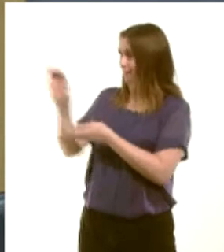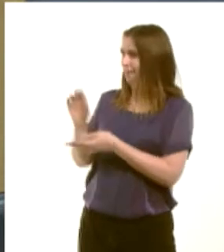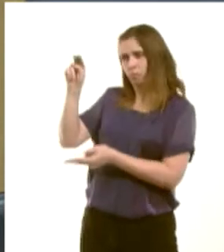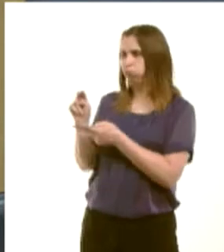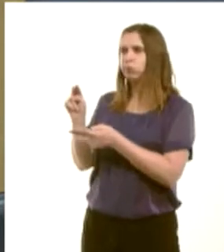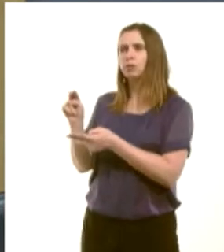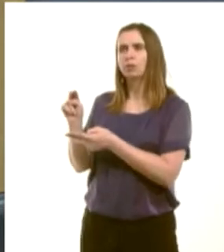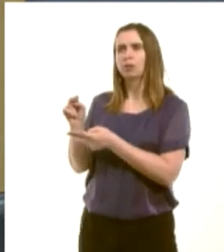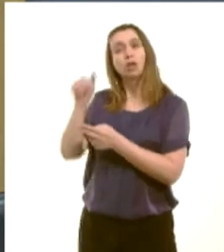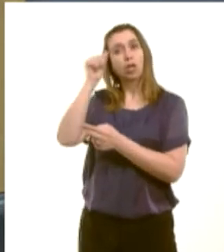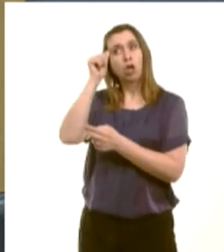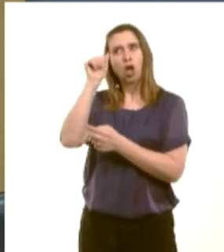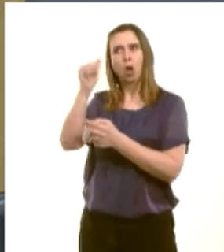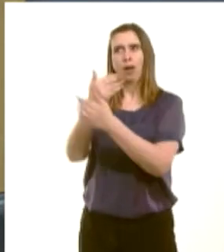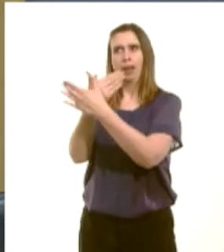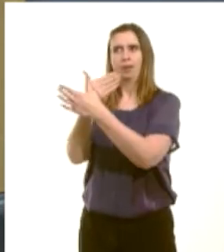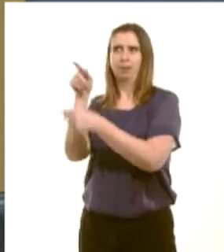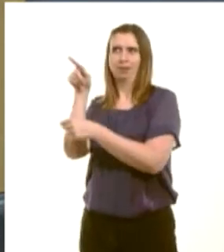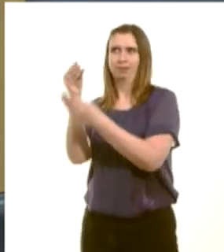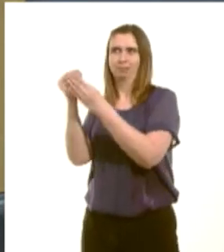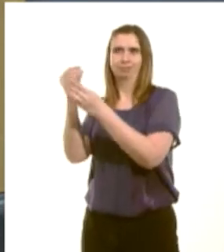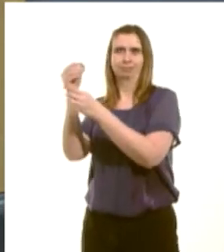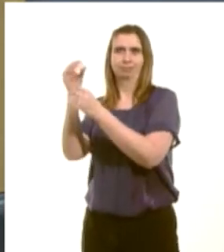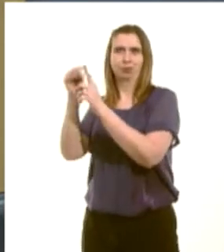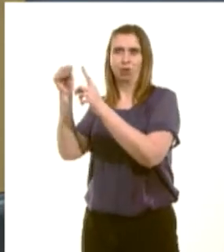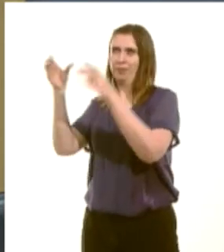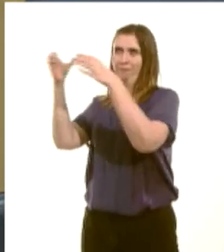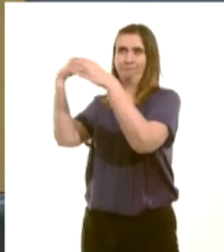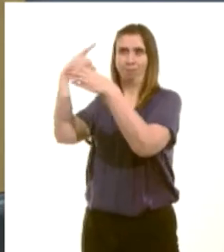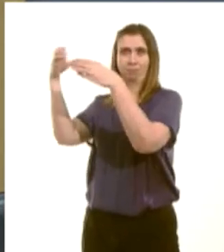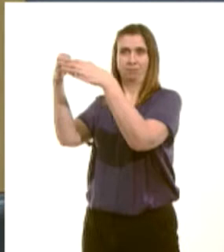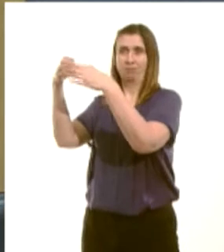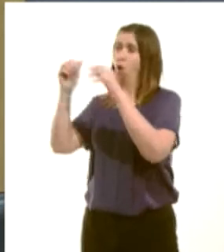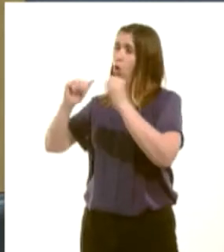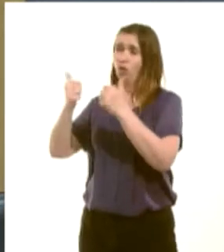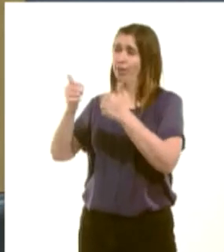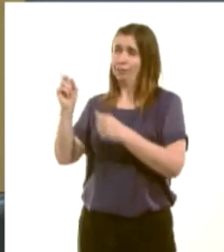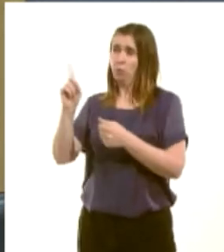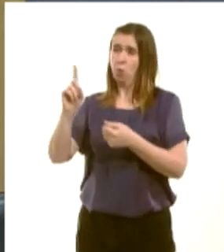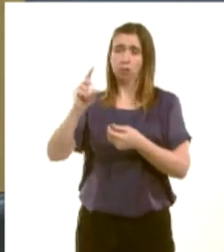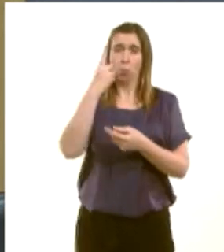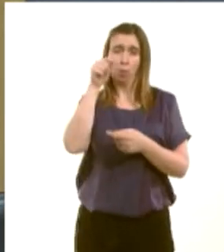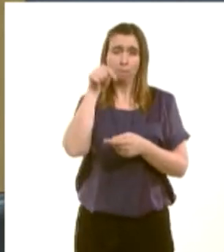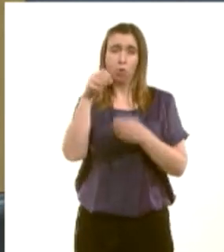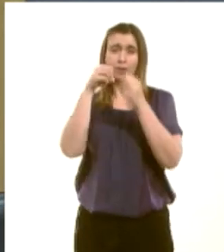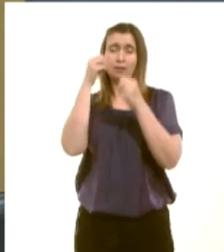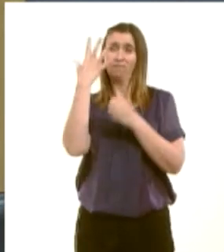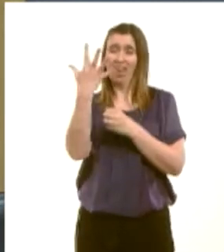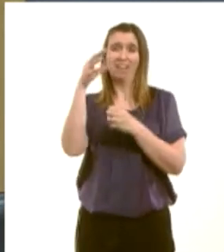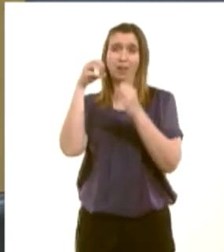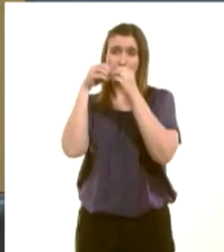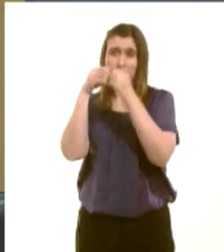the coalition's austerity programme has already robbed public services of £1.5 billion since